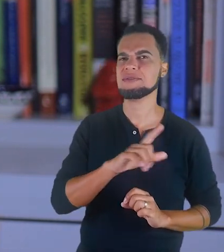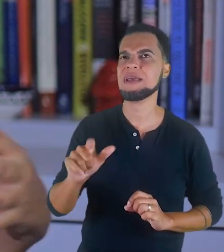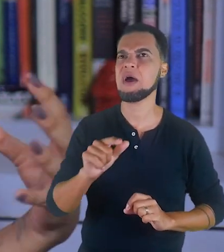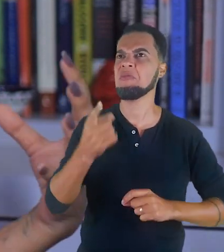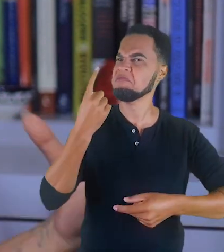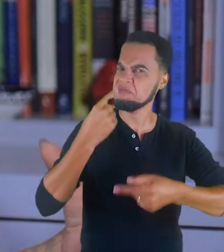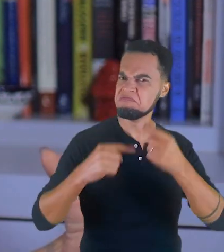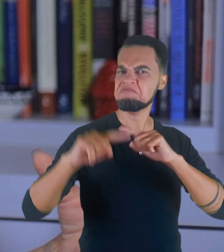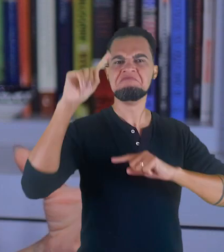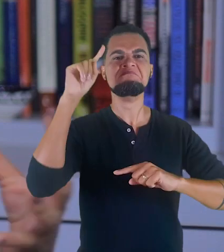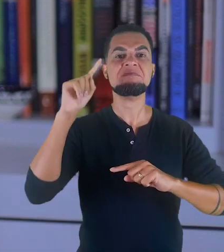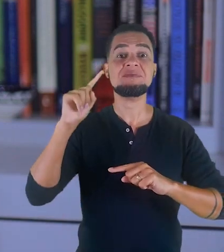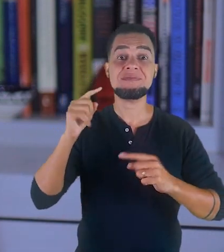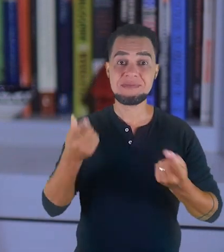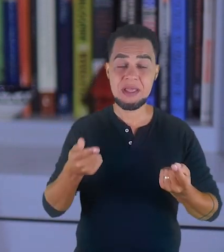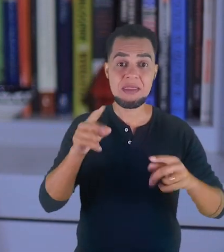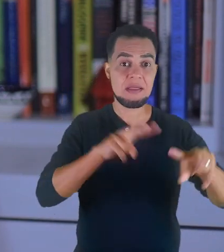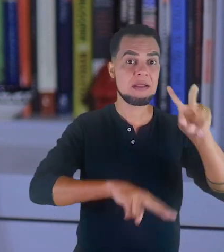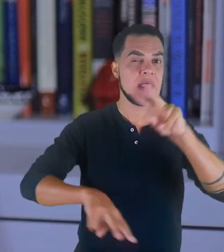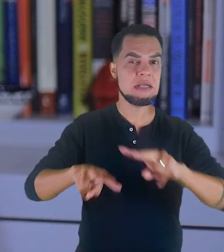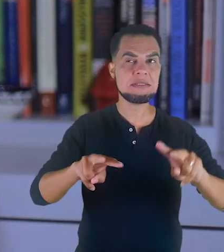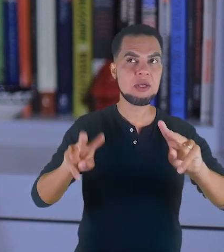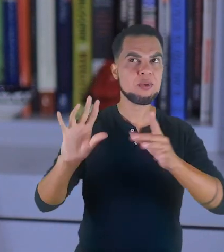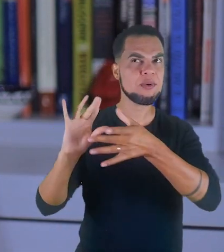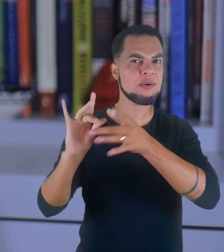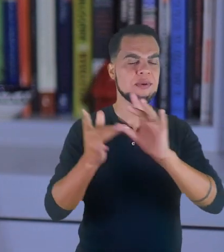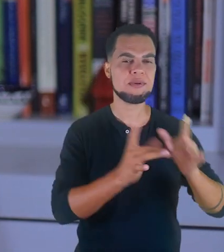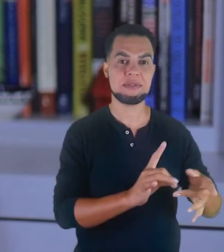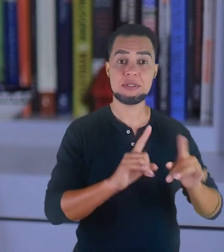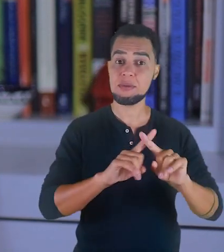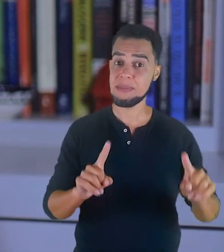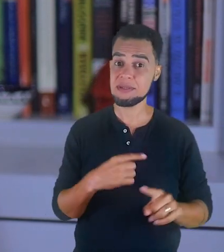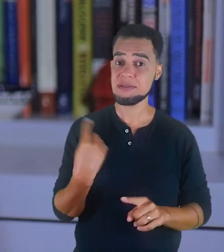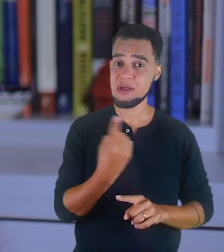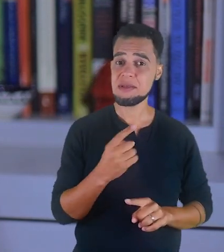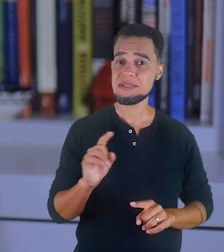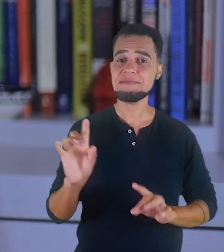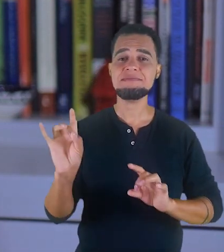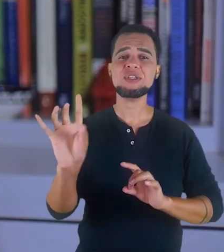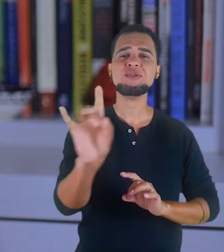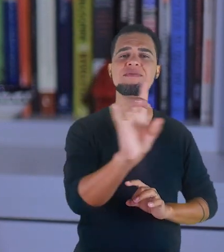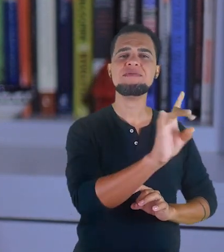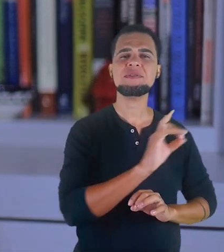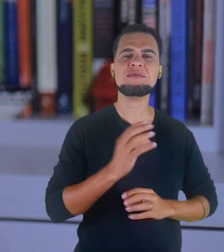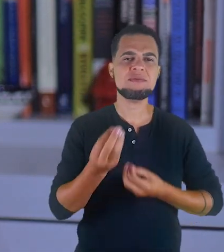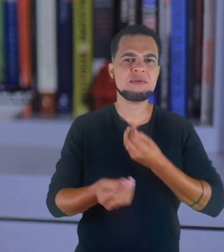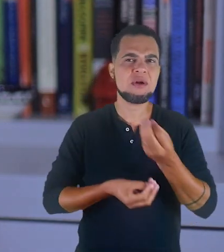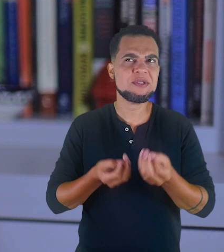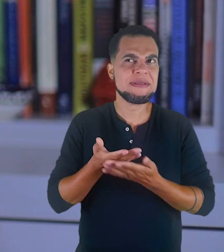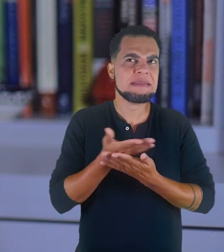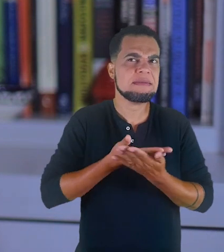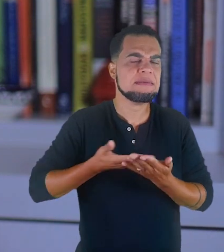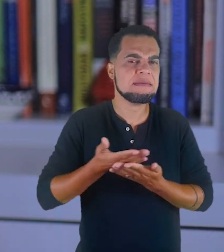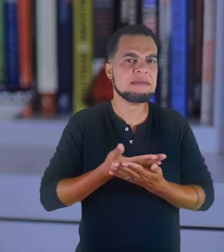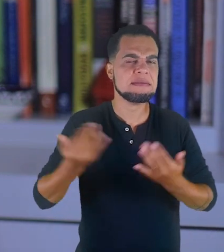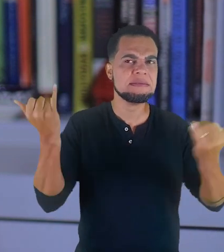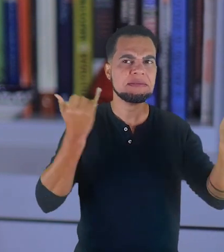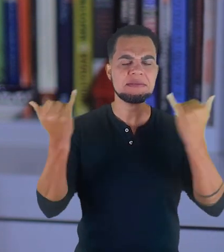to the hyper revolutionary Left in the face of this situation. But we will also do it as individuals. How do we deal with bad news?